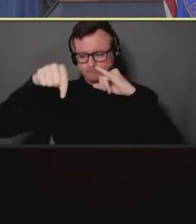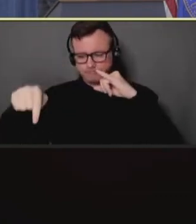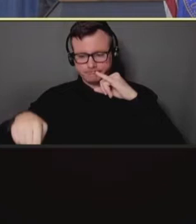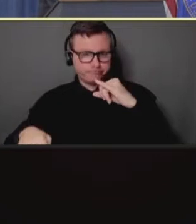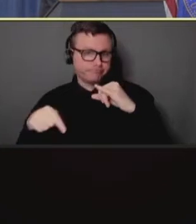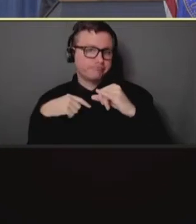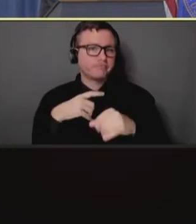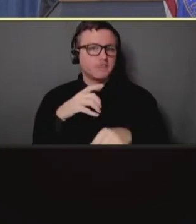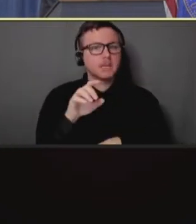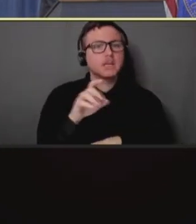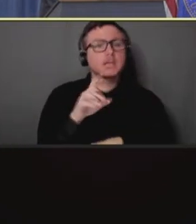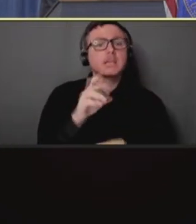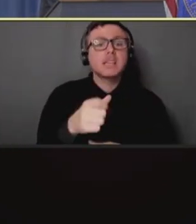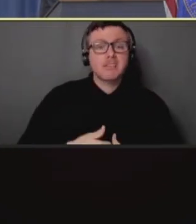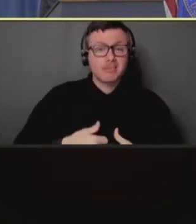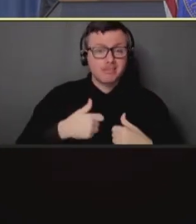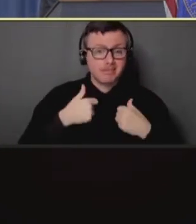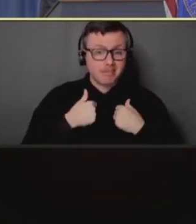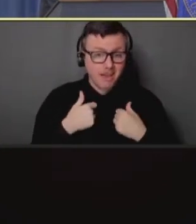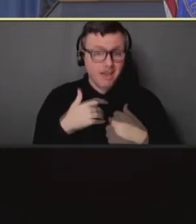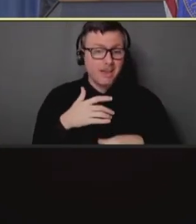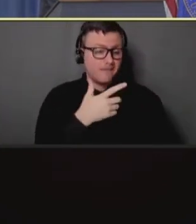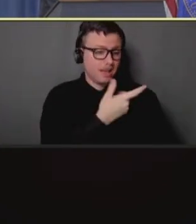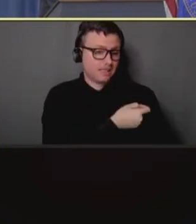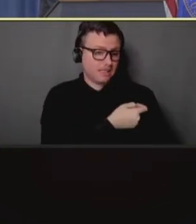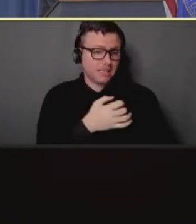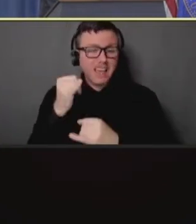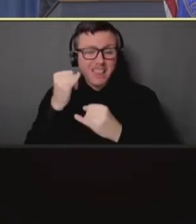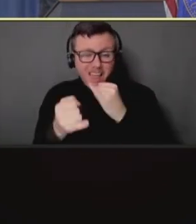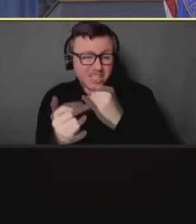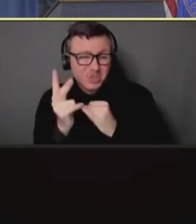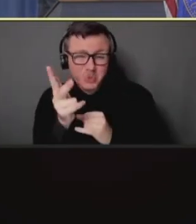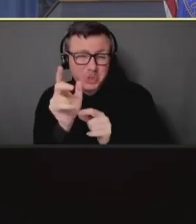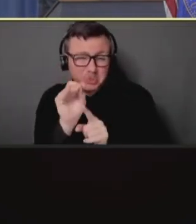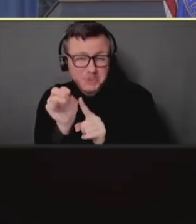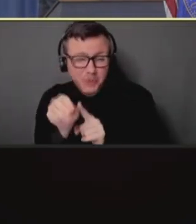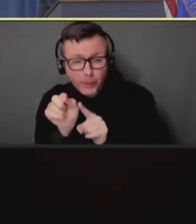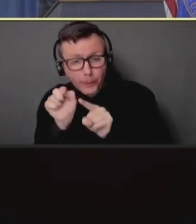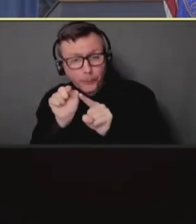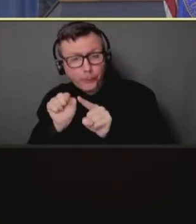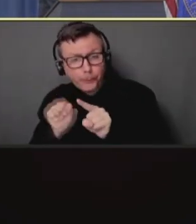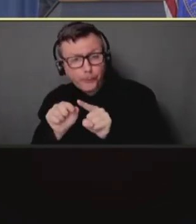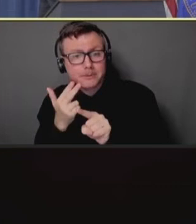Then the live vaccine introduced, that's the last 3 percent on the bottom half of the slide.